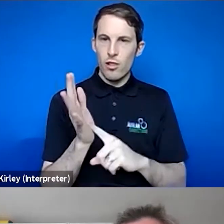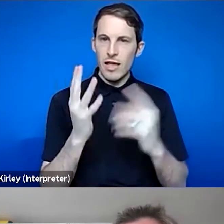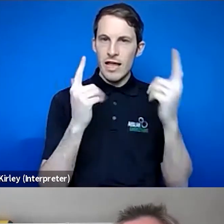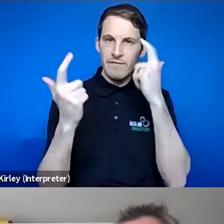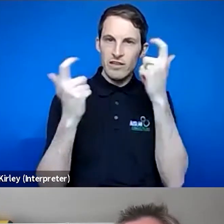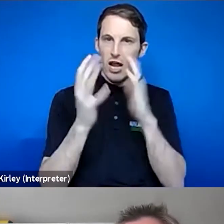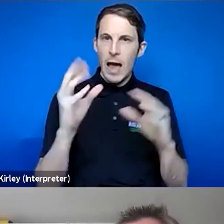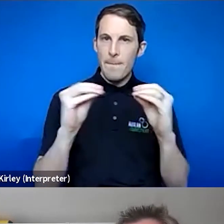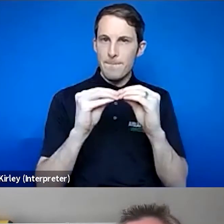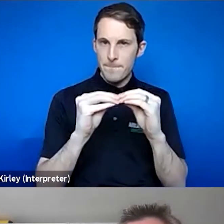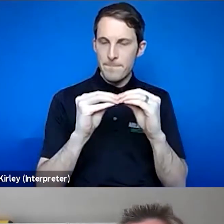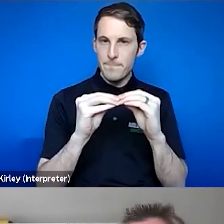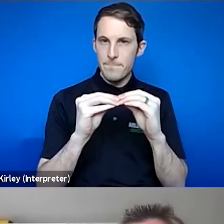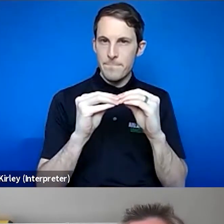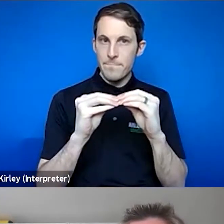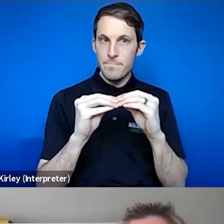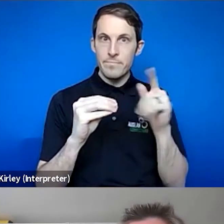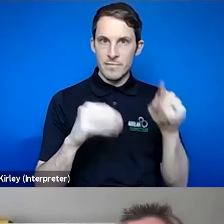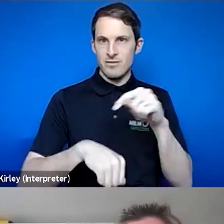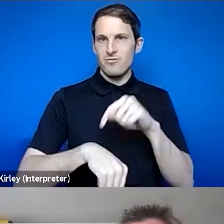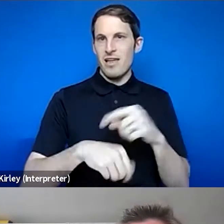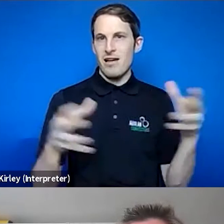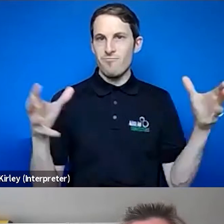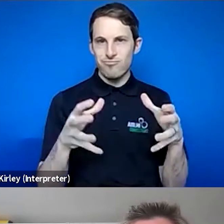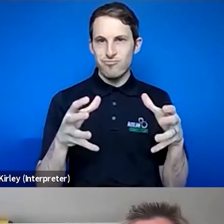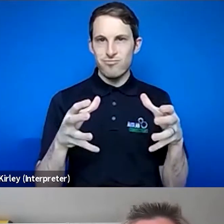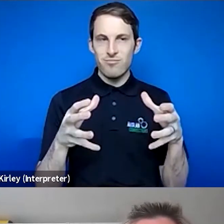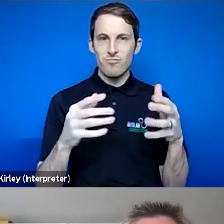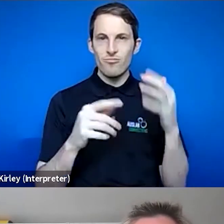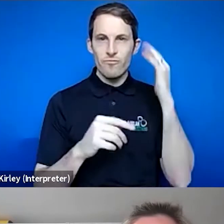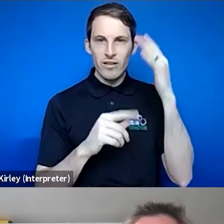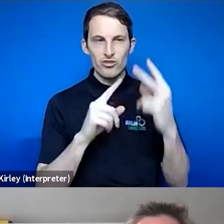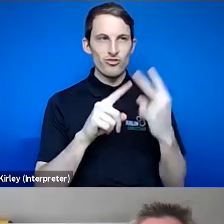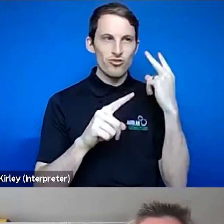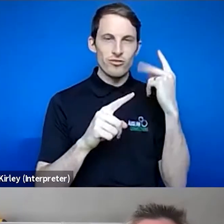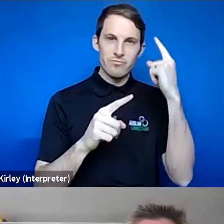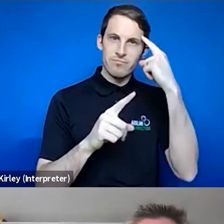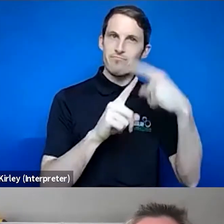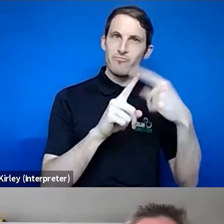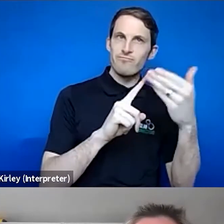this has provided some space for reflection and imagining. In our first event, our panel